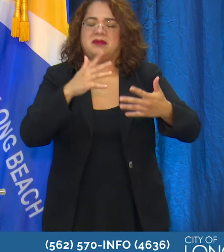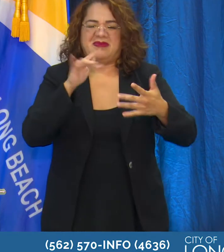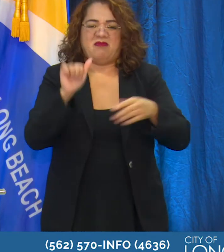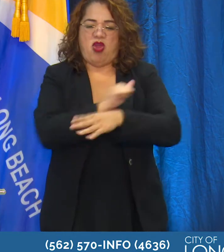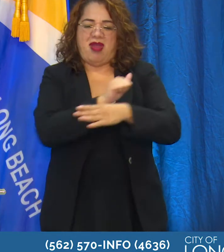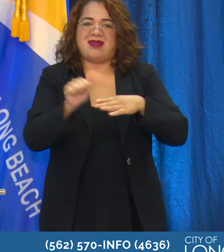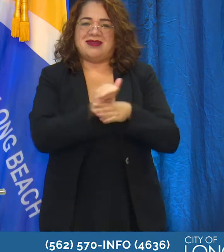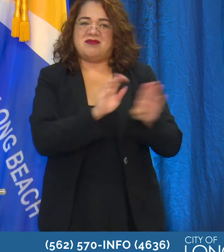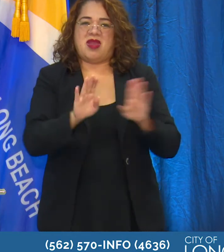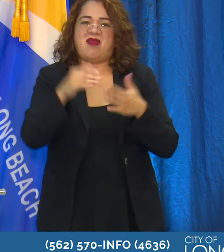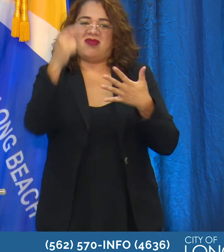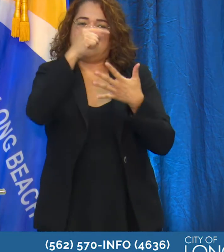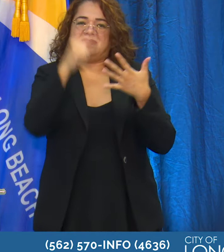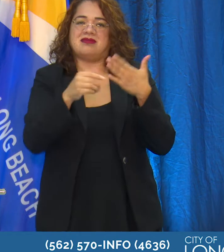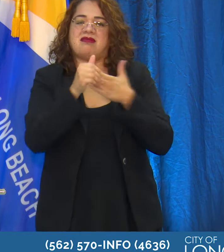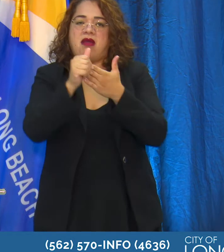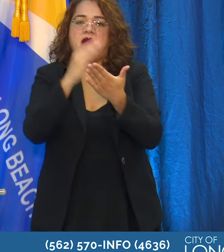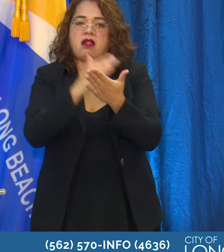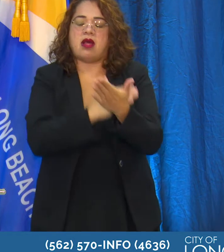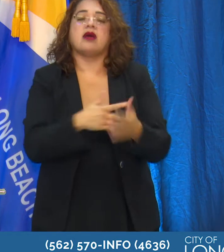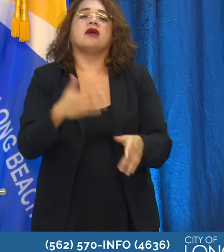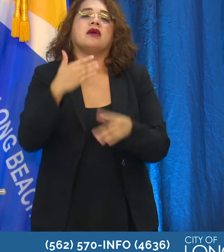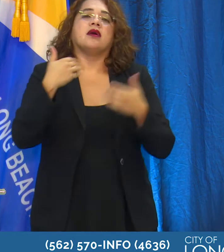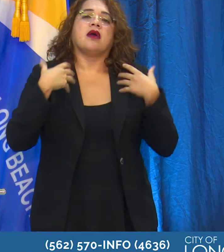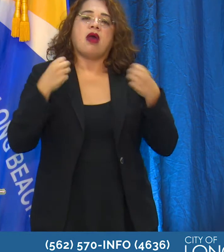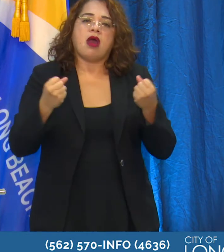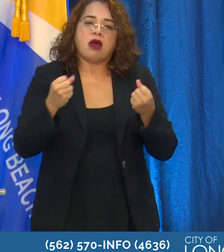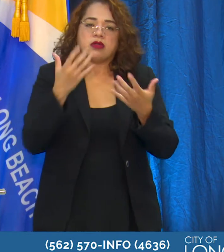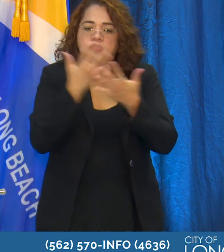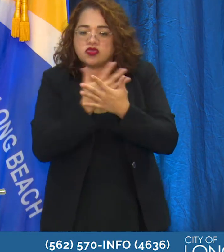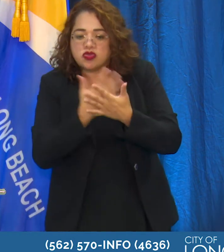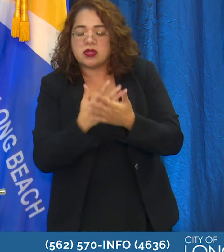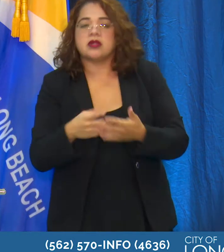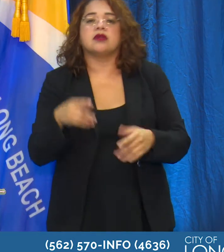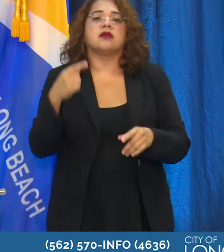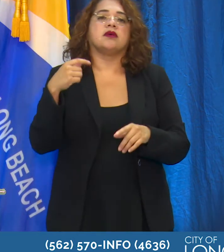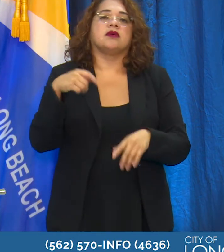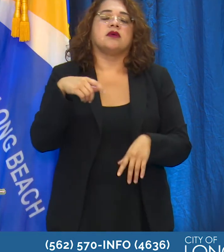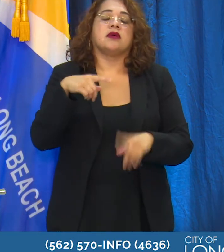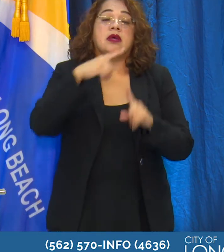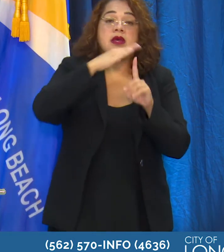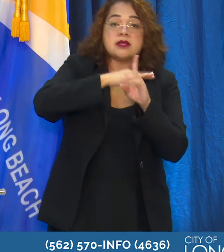Health screenings, temperature checks, physical distancing, and face coverings are required for visitors.